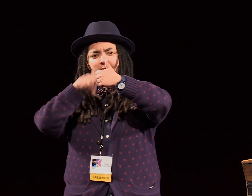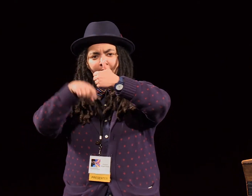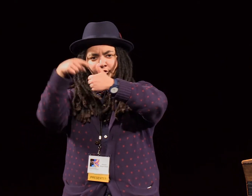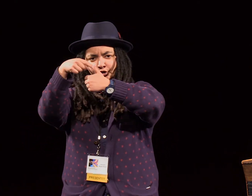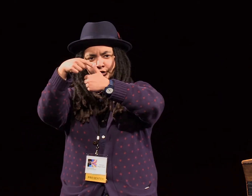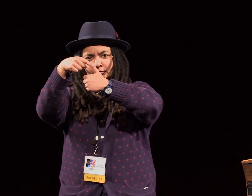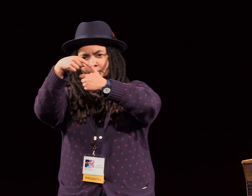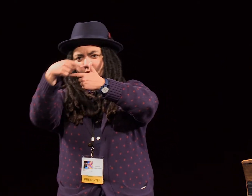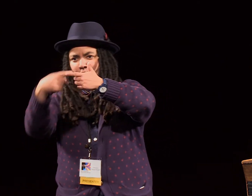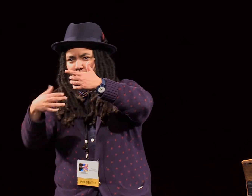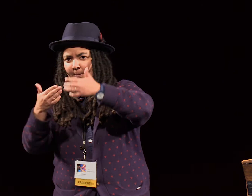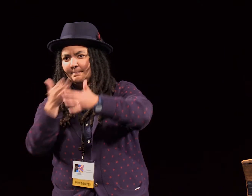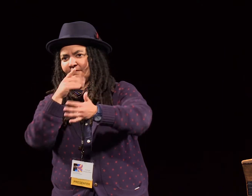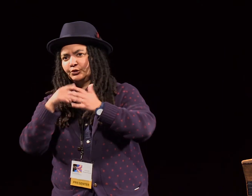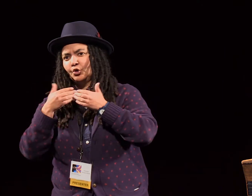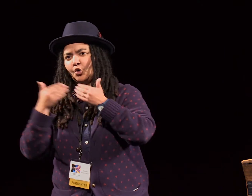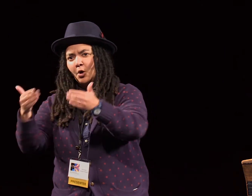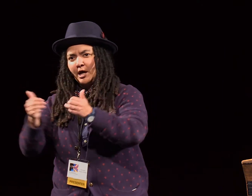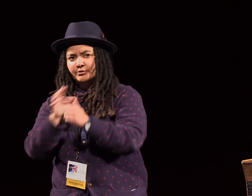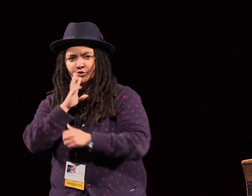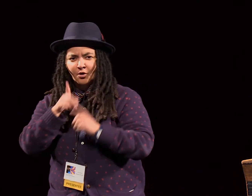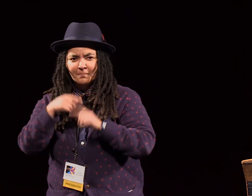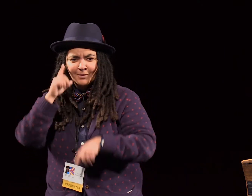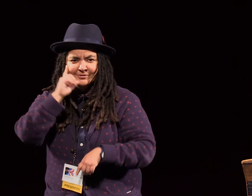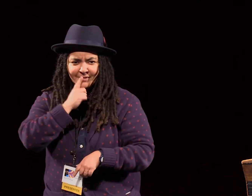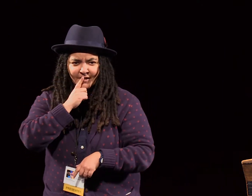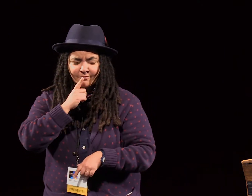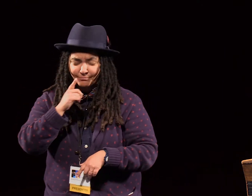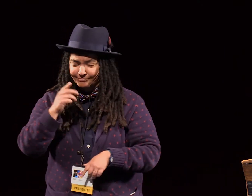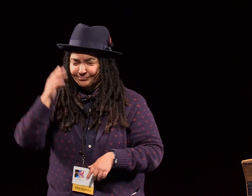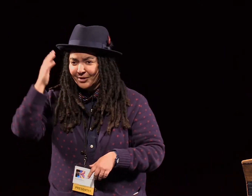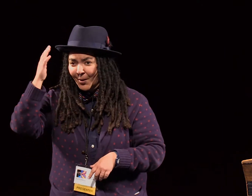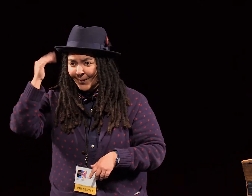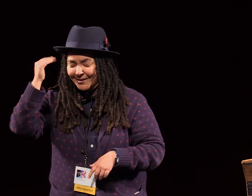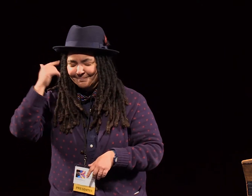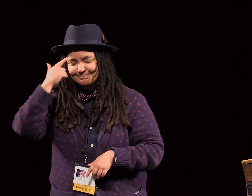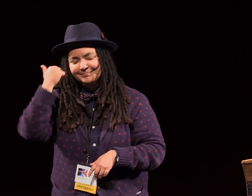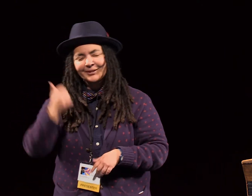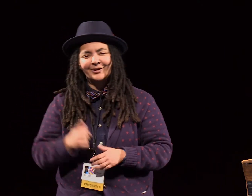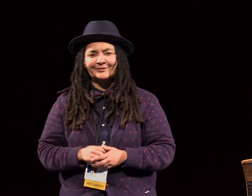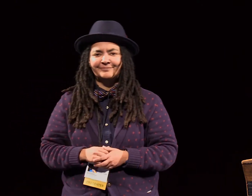make sure that you prioritize what you're talking about.